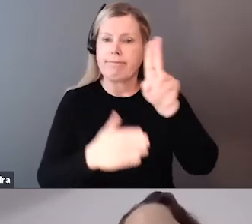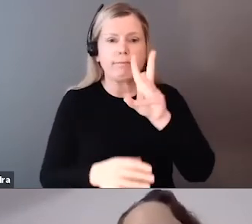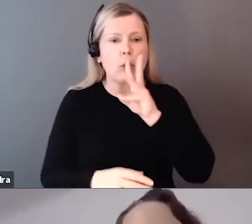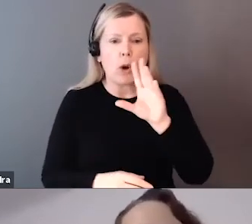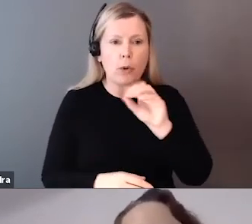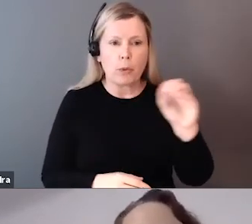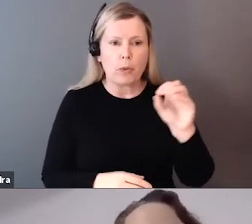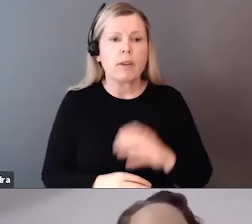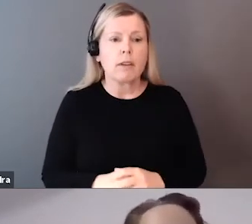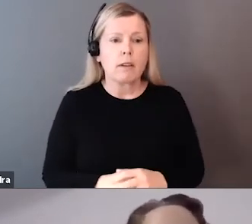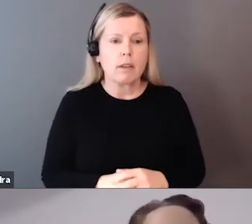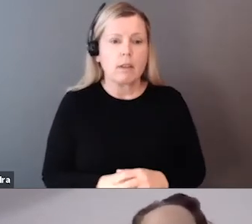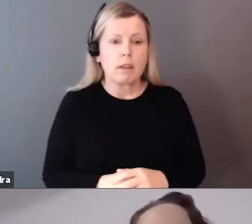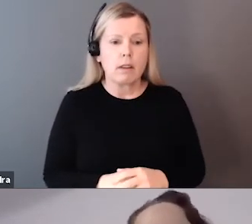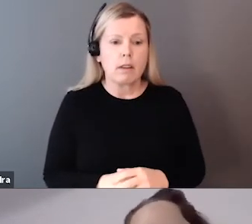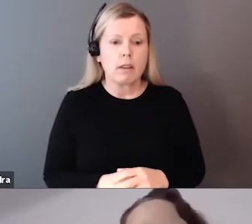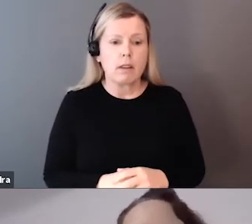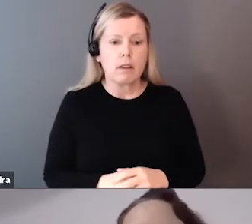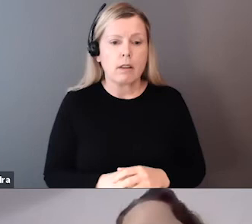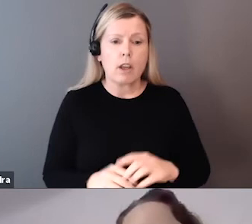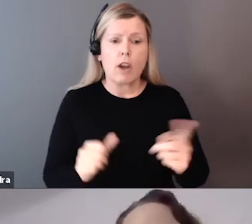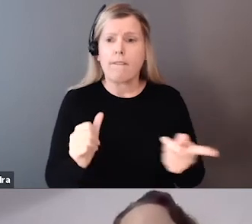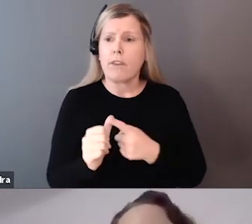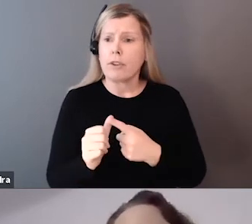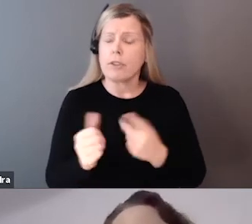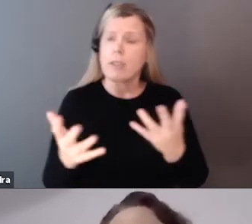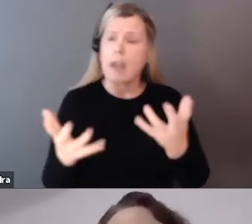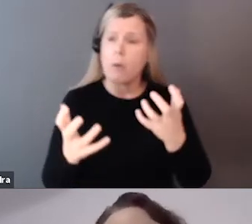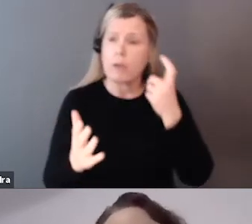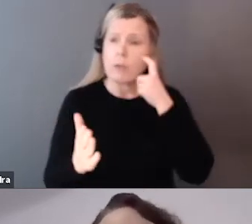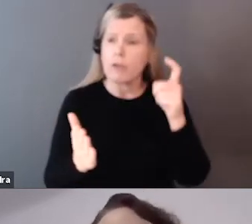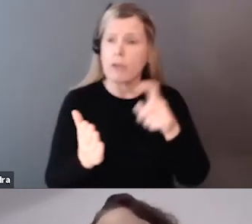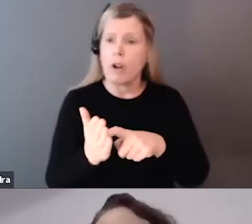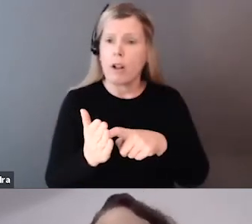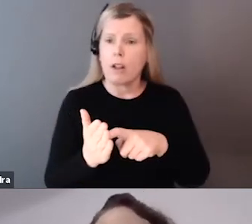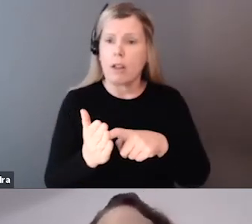Before I go further, I just want to acknowledge that we got the funds from